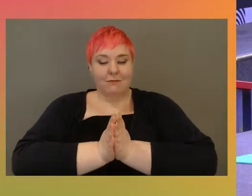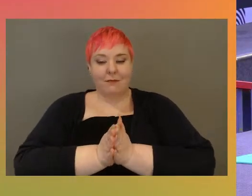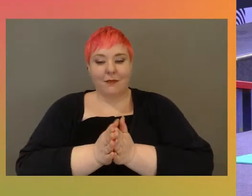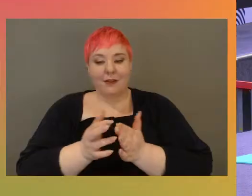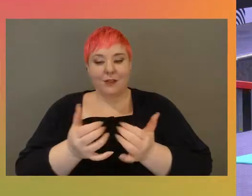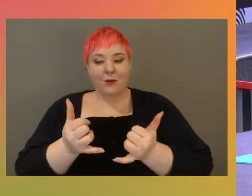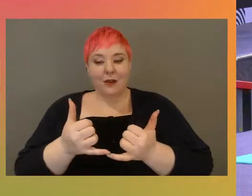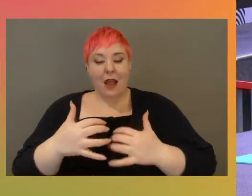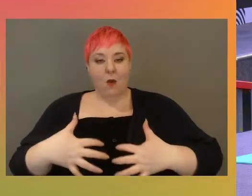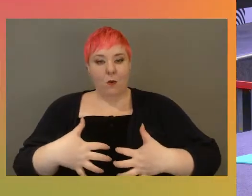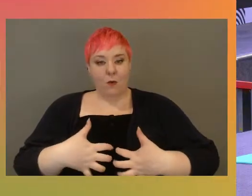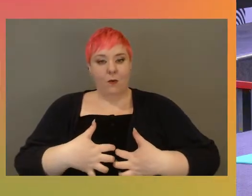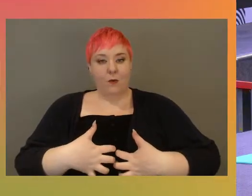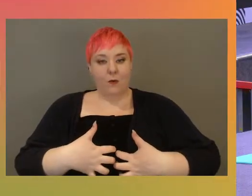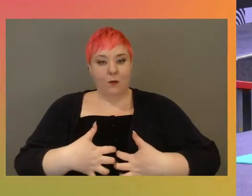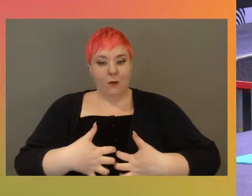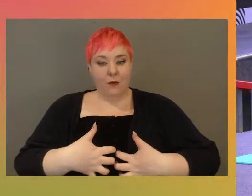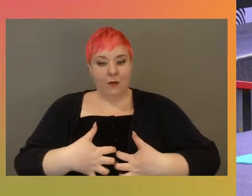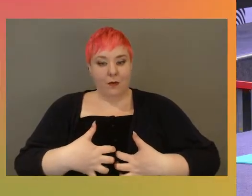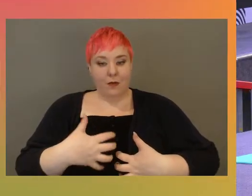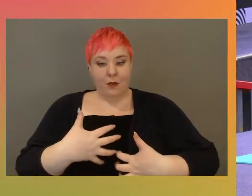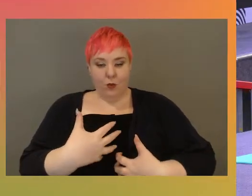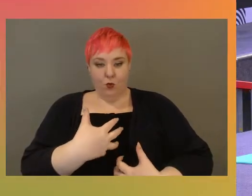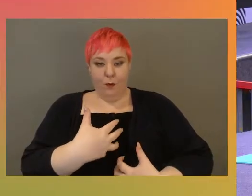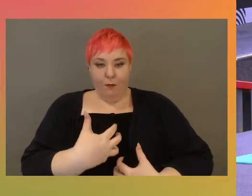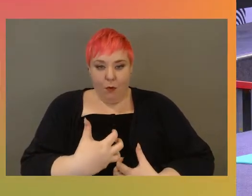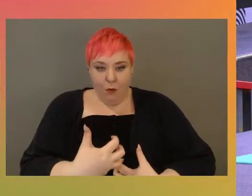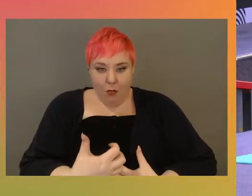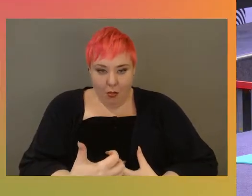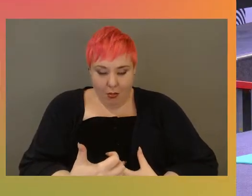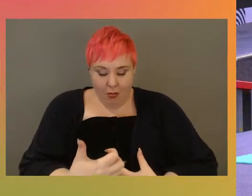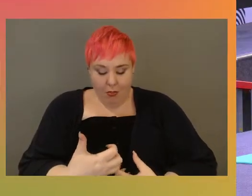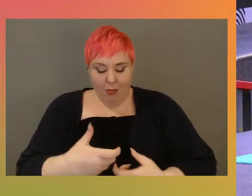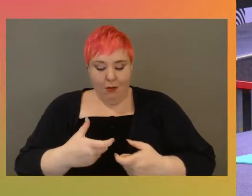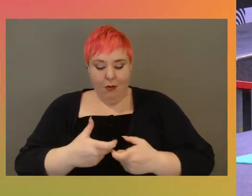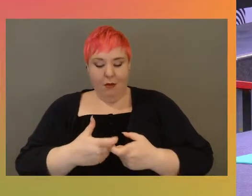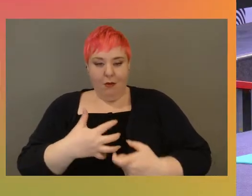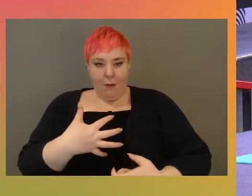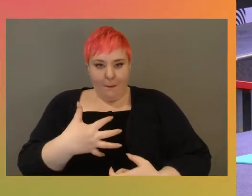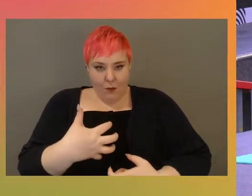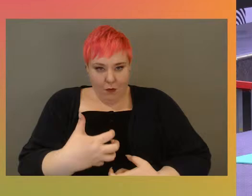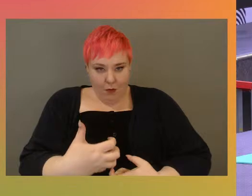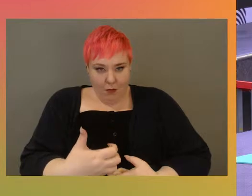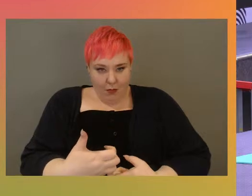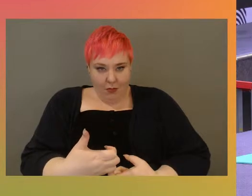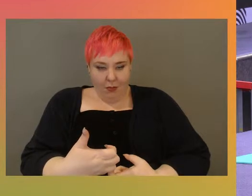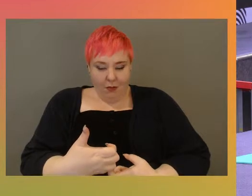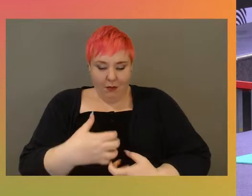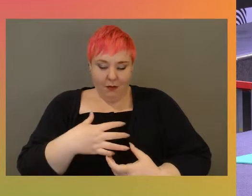HEELS GROUNDING AGAINST HEELS.